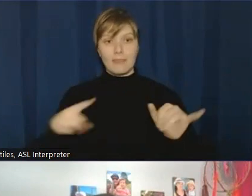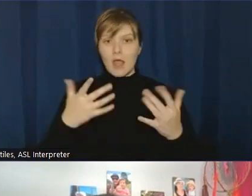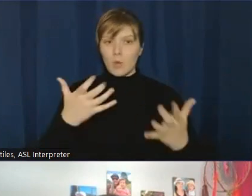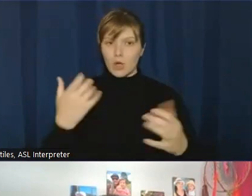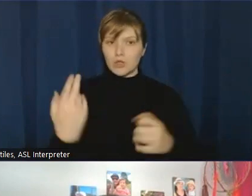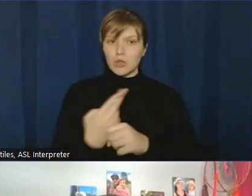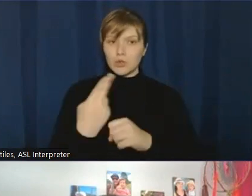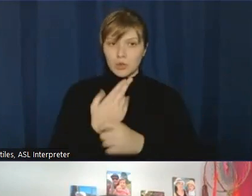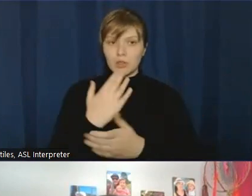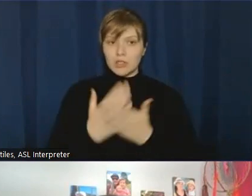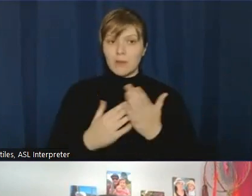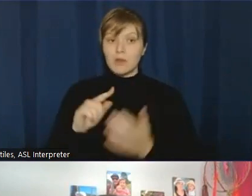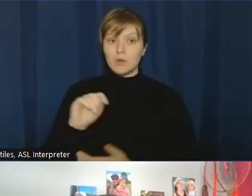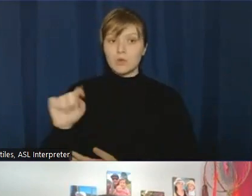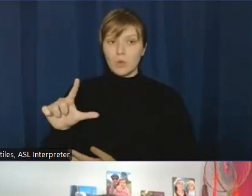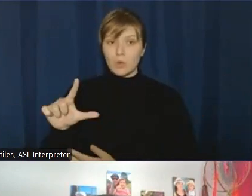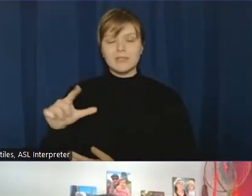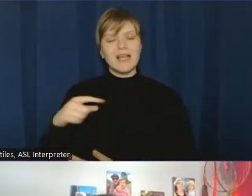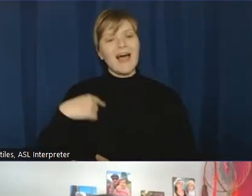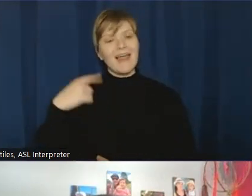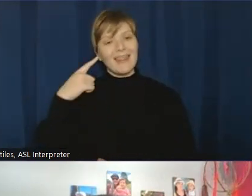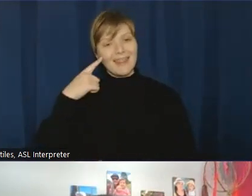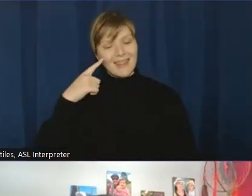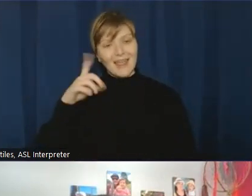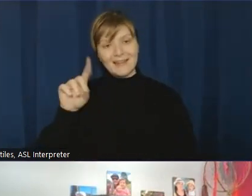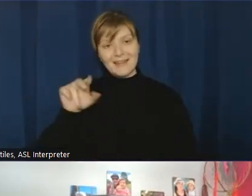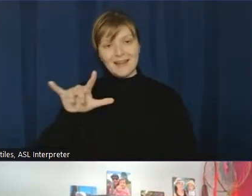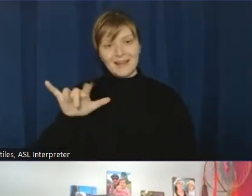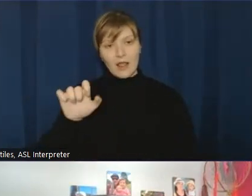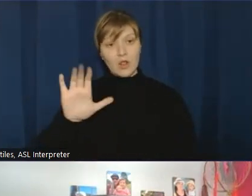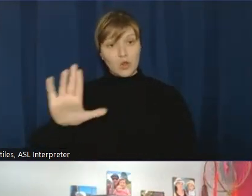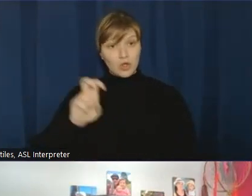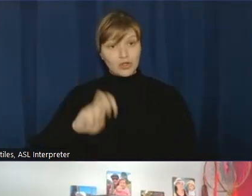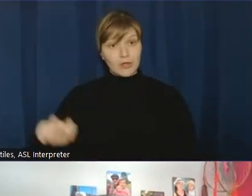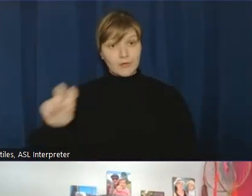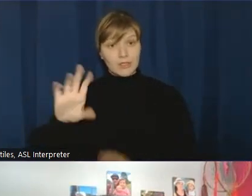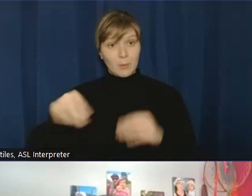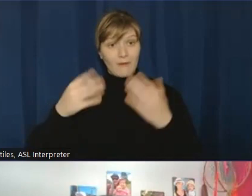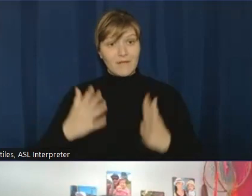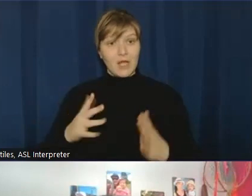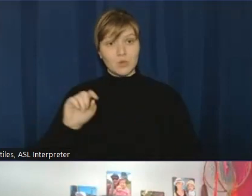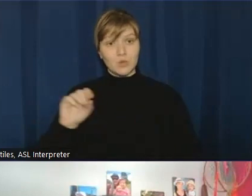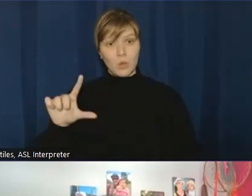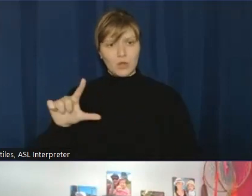It sounds like, Danielle, the transportation provider tool might be a good tool to use?